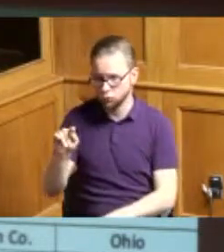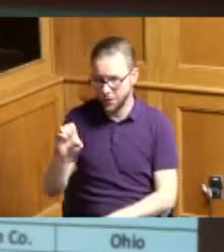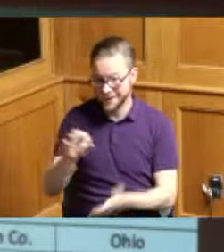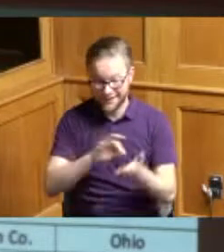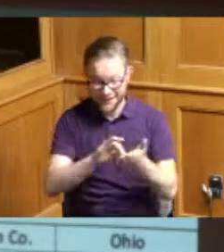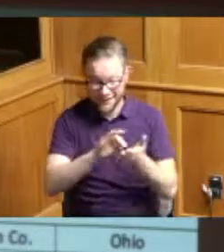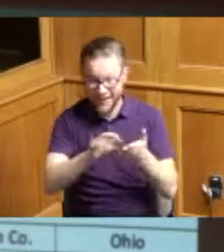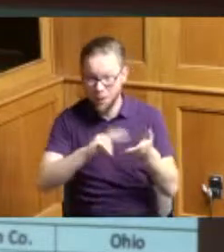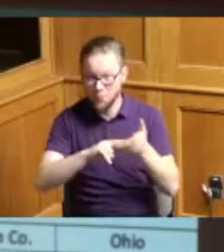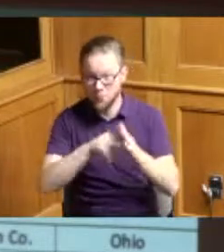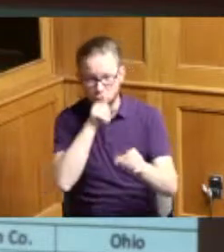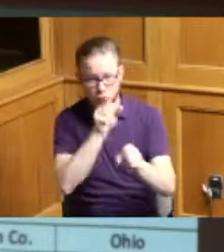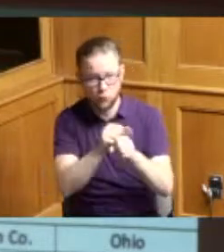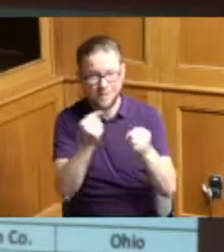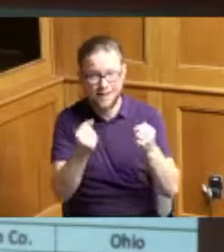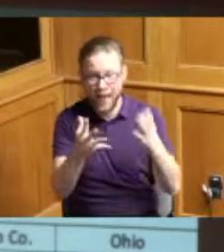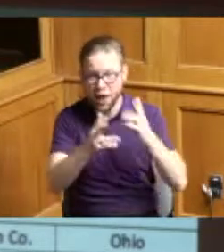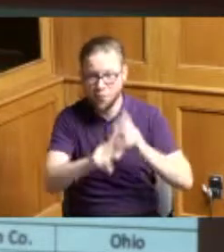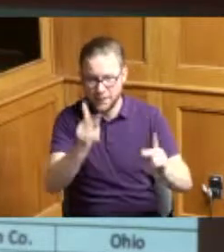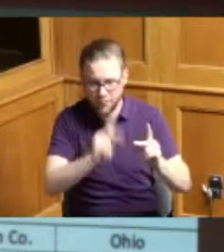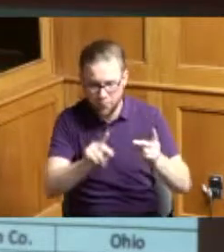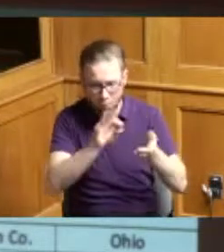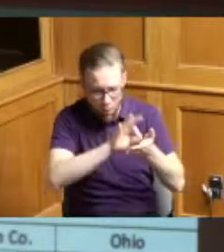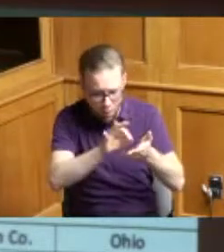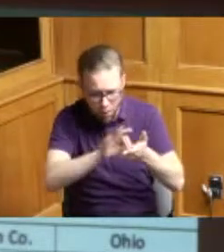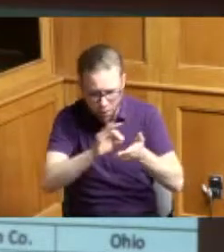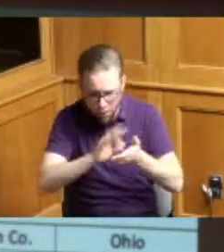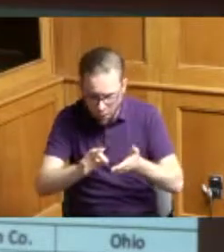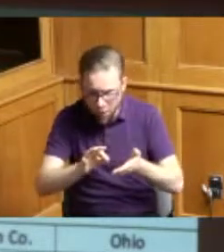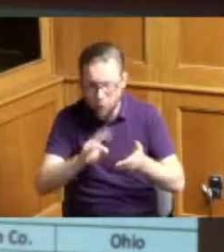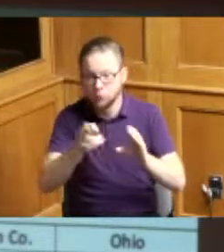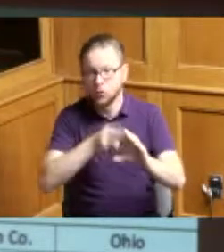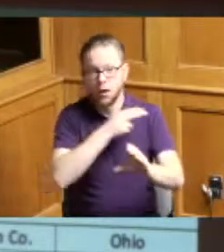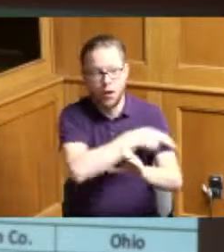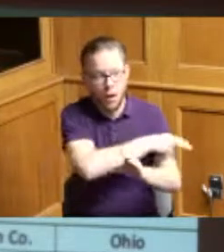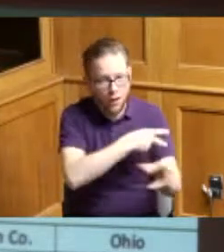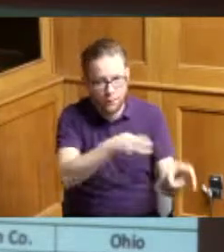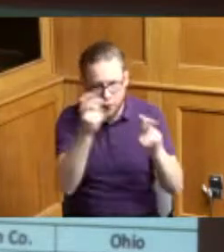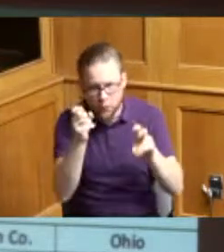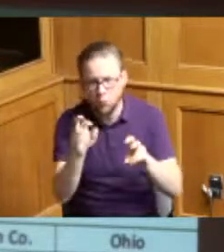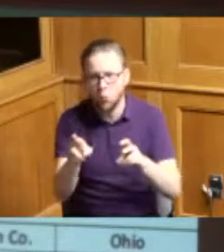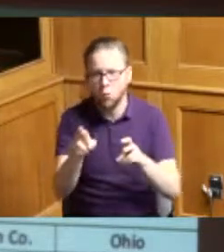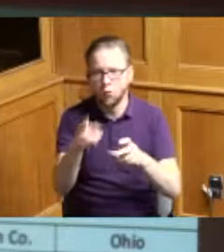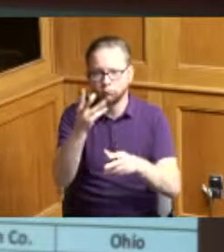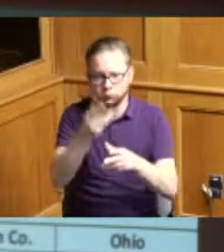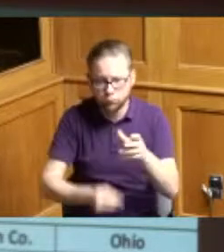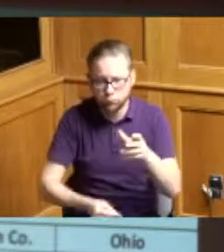within Hamilton County that have have either been hospitalized or have passed away due to Covid the